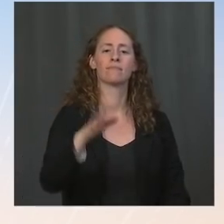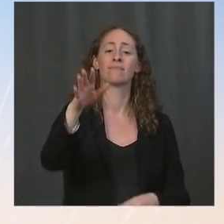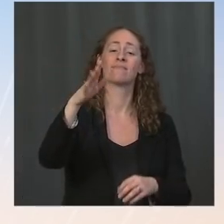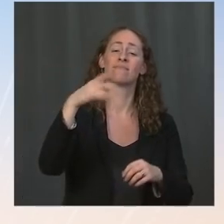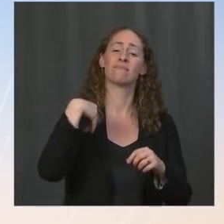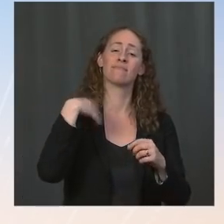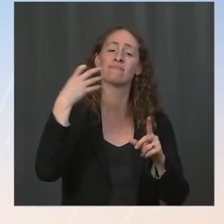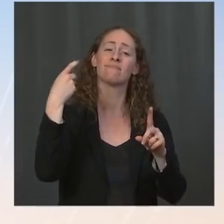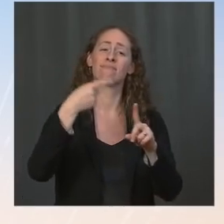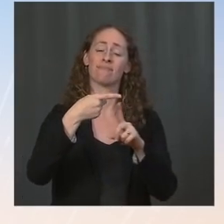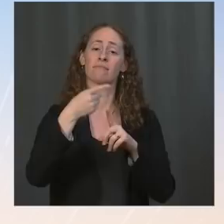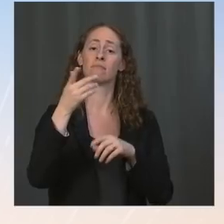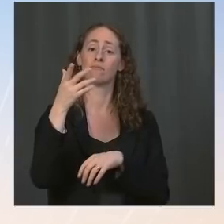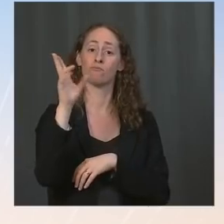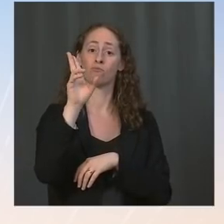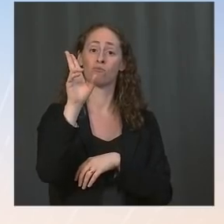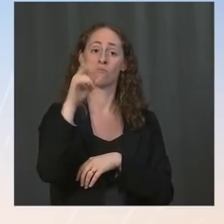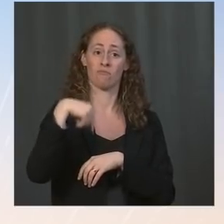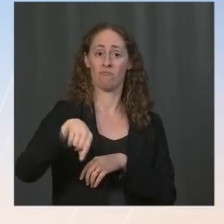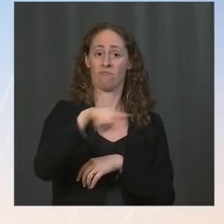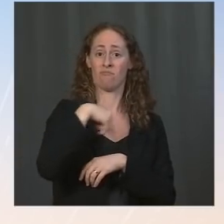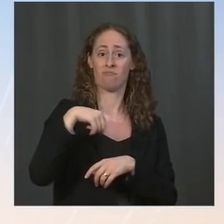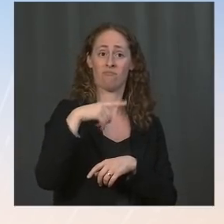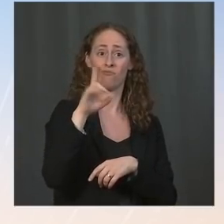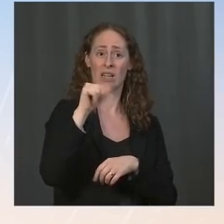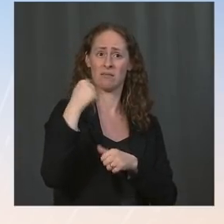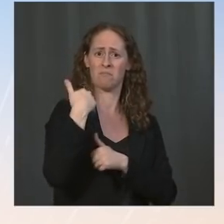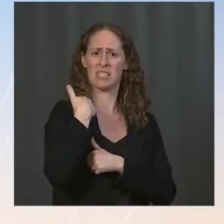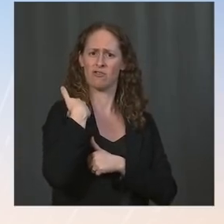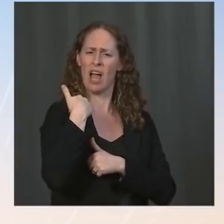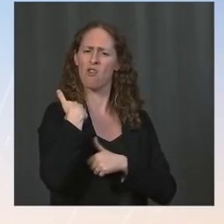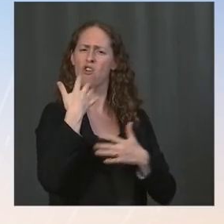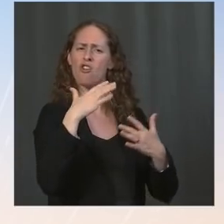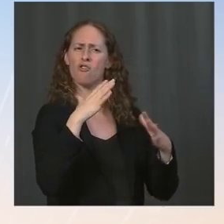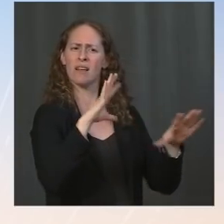is to reduce the amount of military equipment